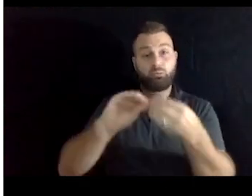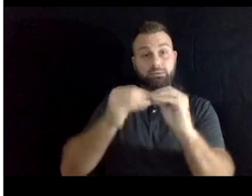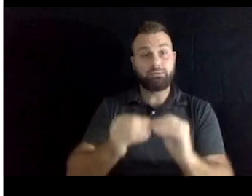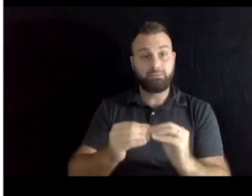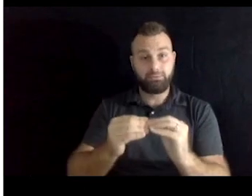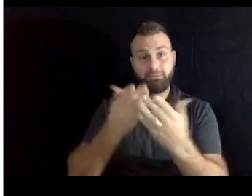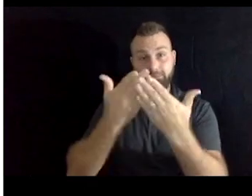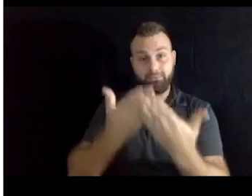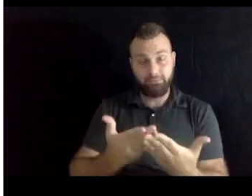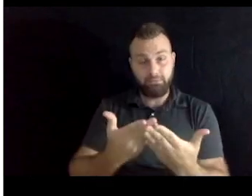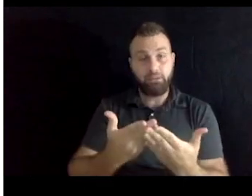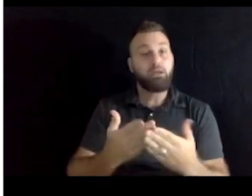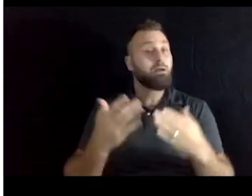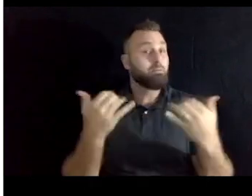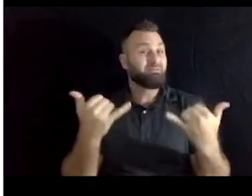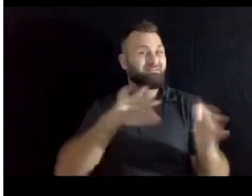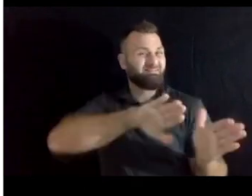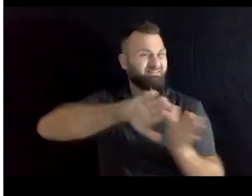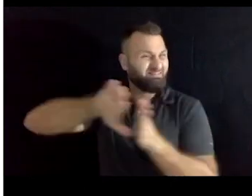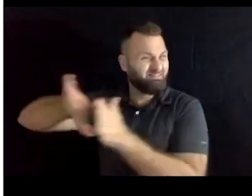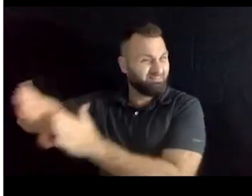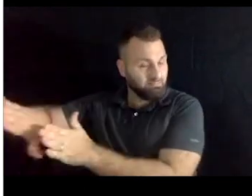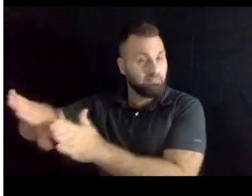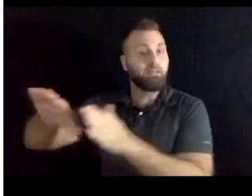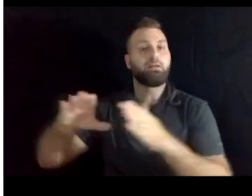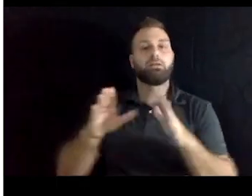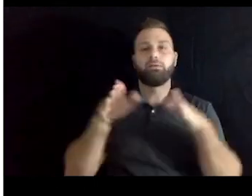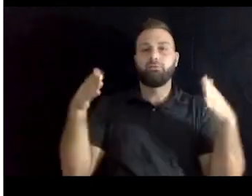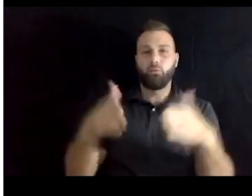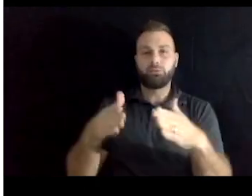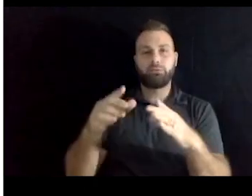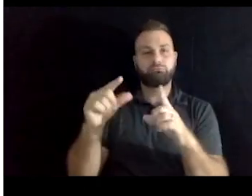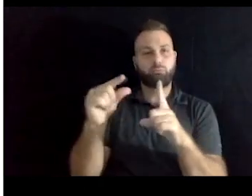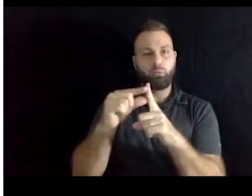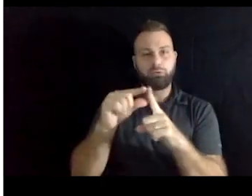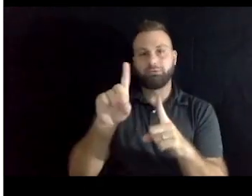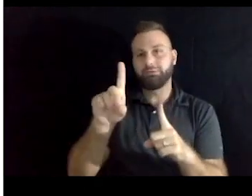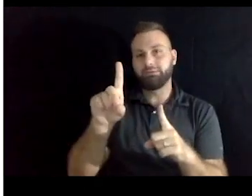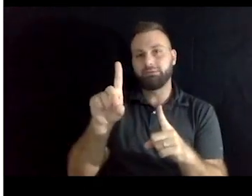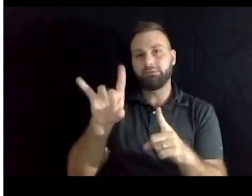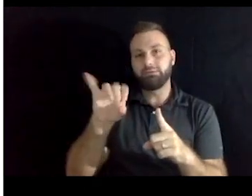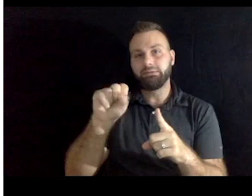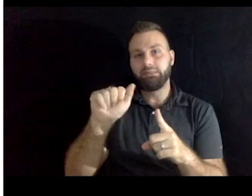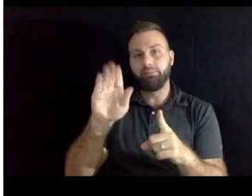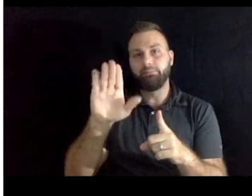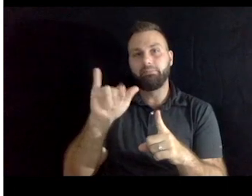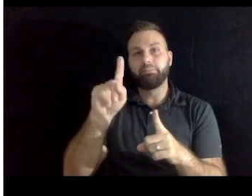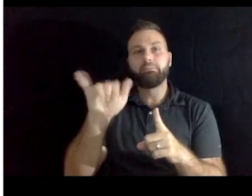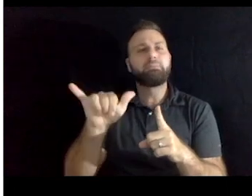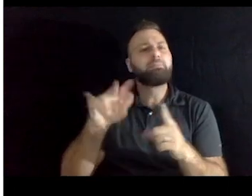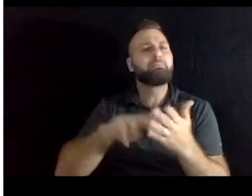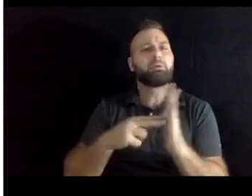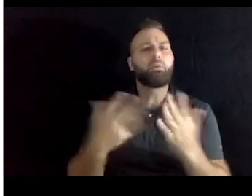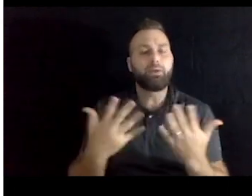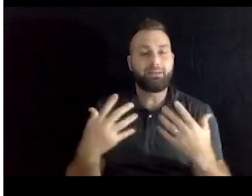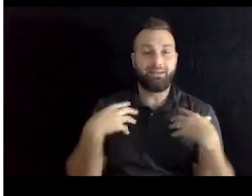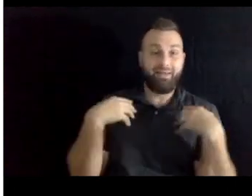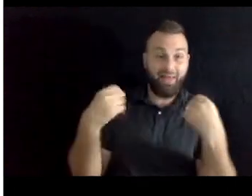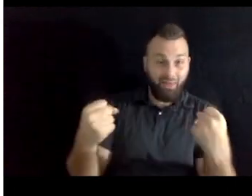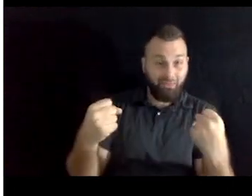I'd like to put those debates aside and just have a working definition. That disability is a health condition or health conditions that adversely